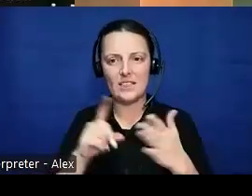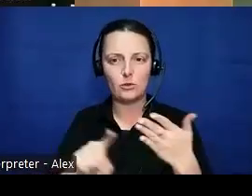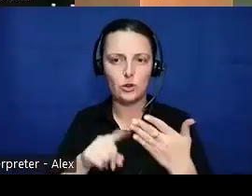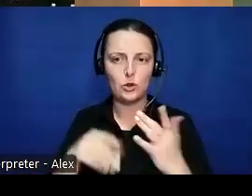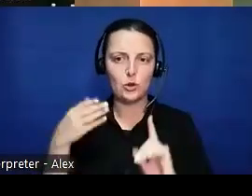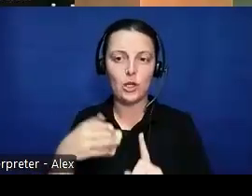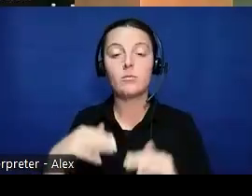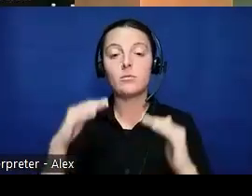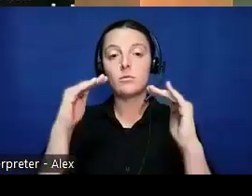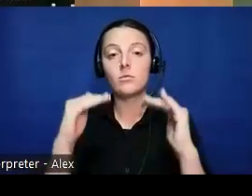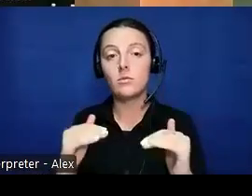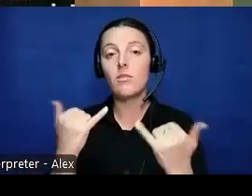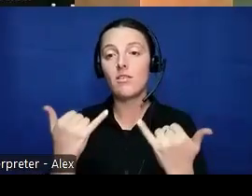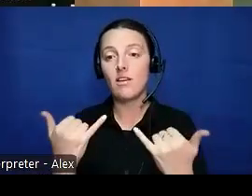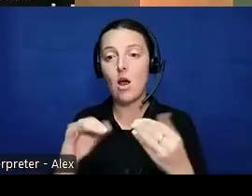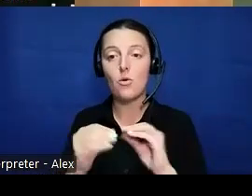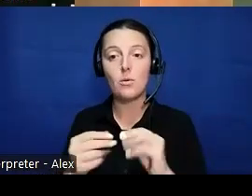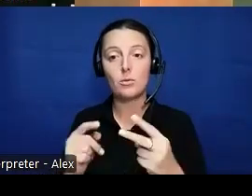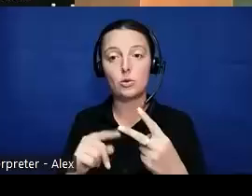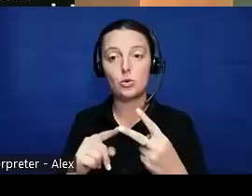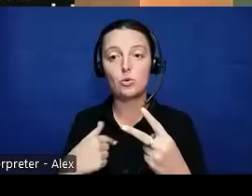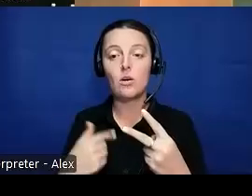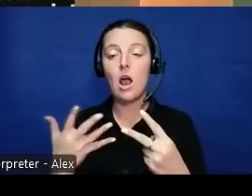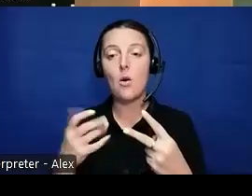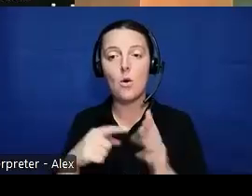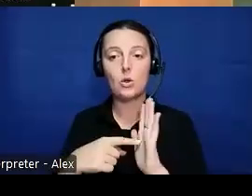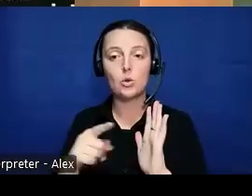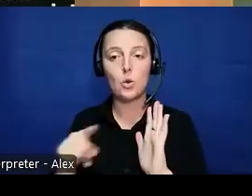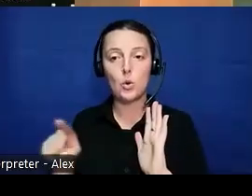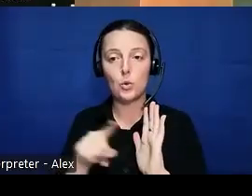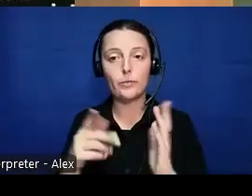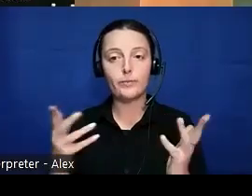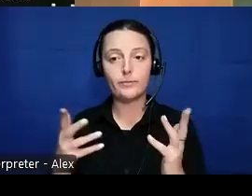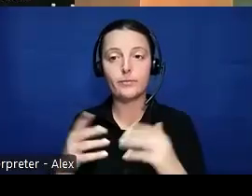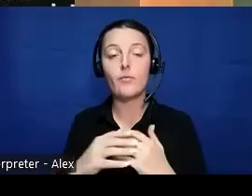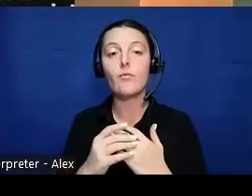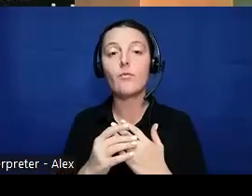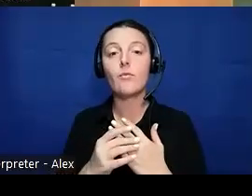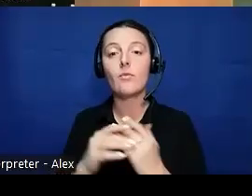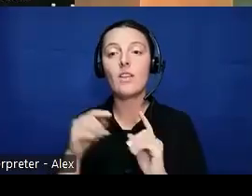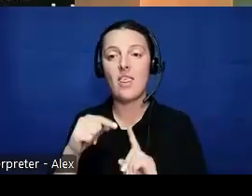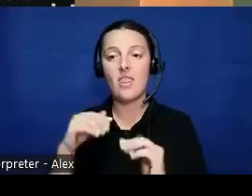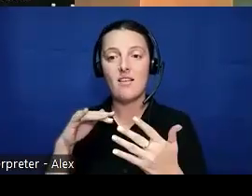to show you is that let me move here. Um, this study by Jaw, it wasn't a prospective study. It